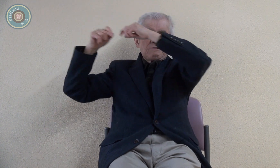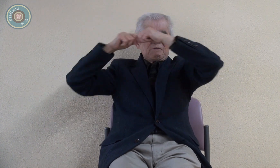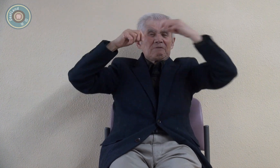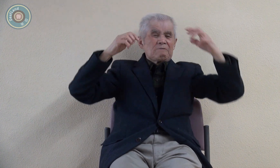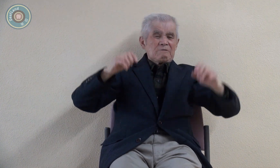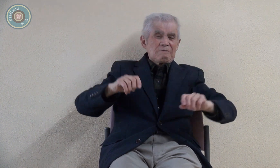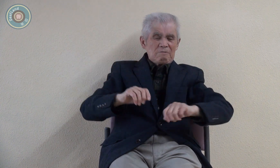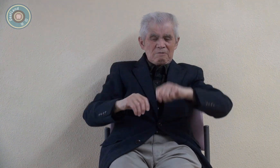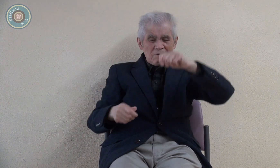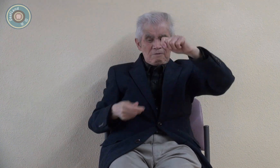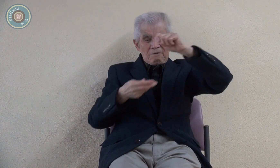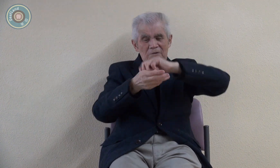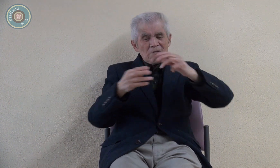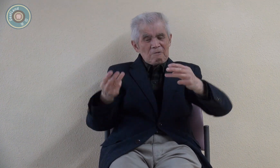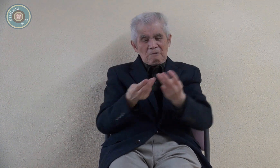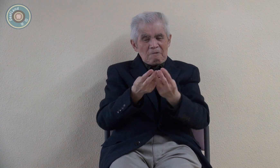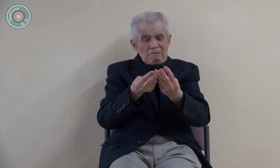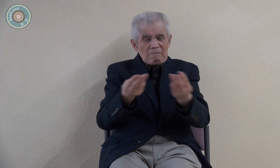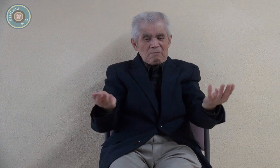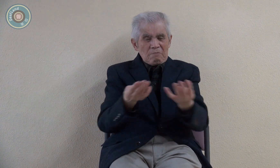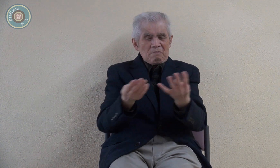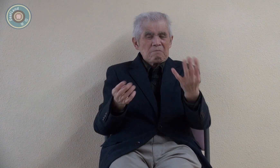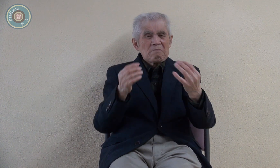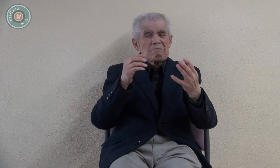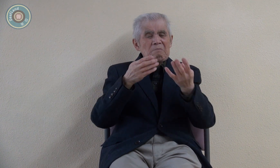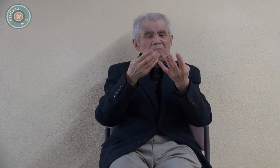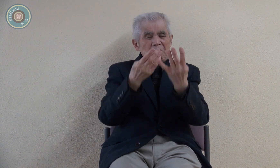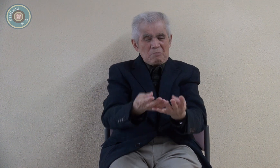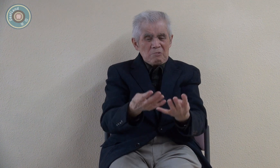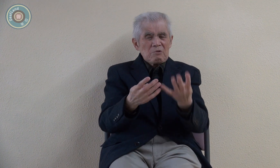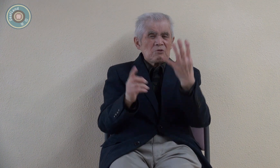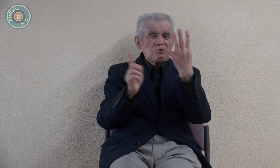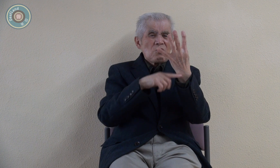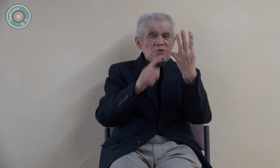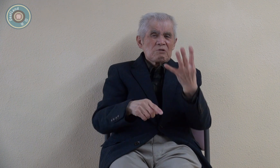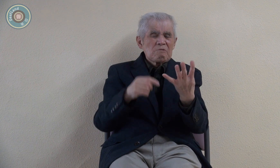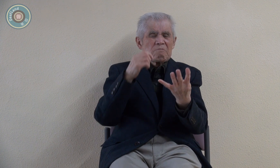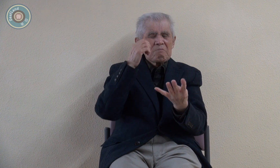The four of us laid down under it